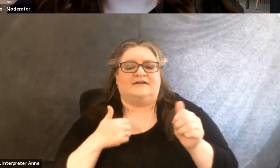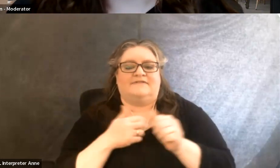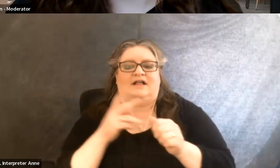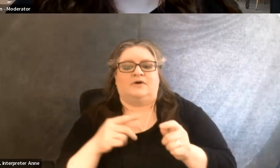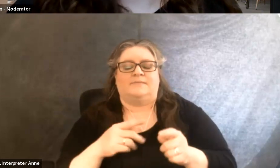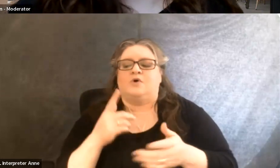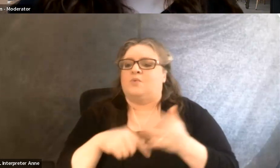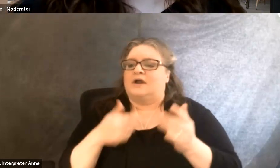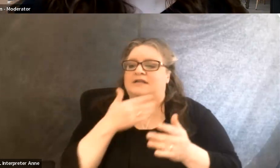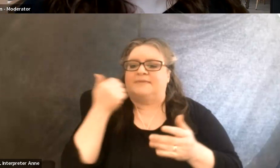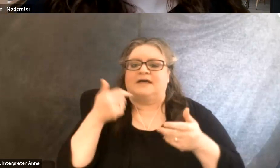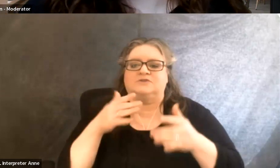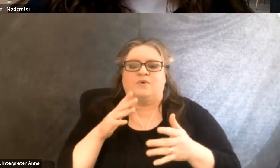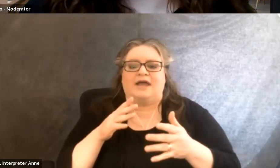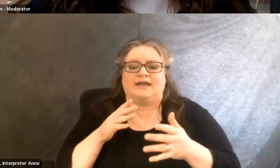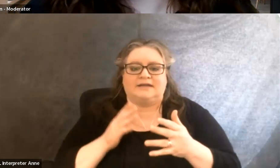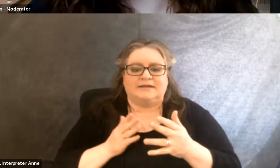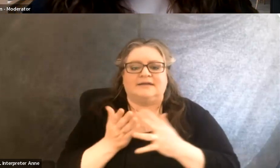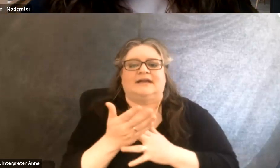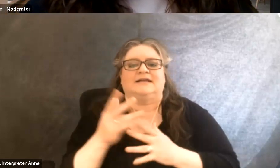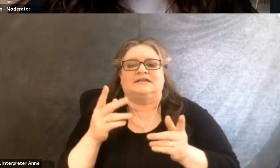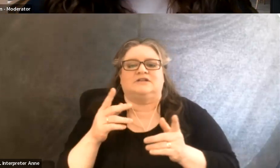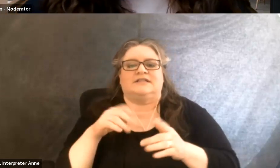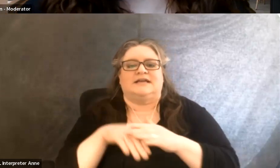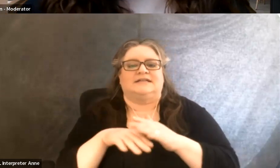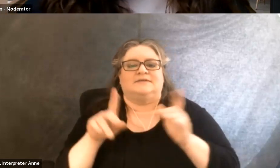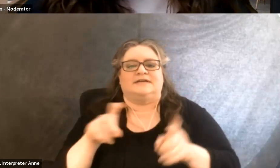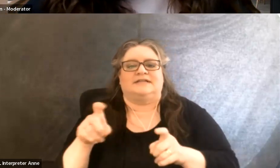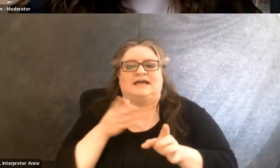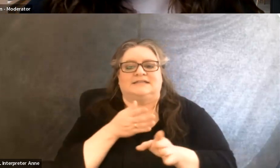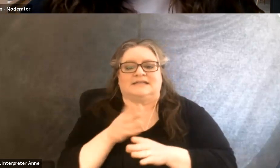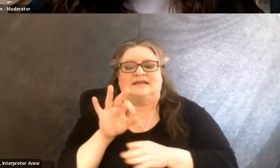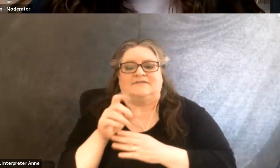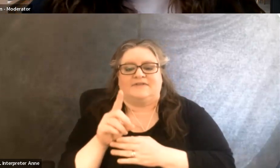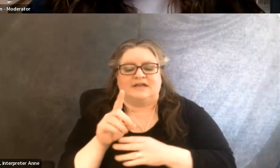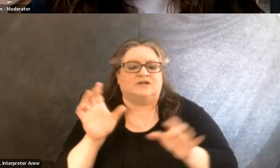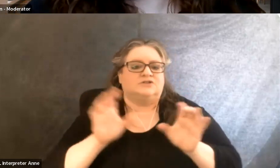"What is the best way to break into the accessibility testing field? What about certifications, boot camps,